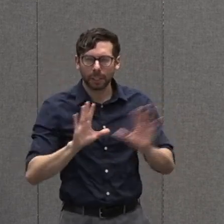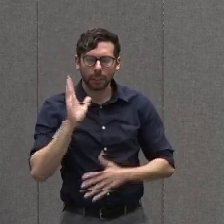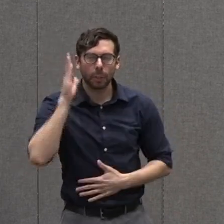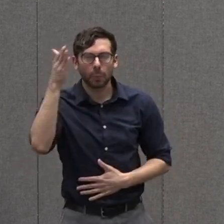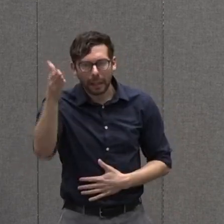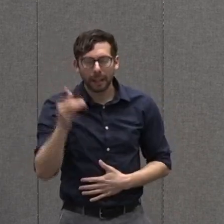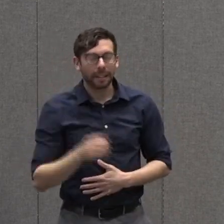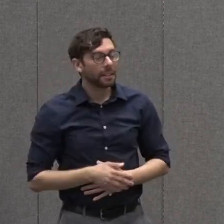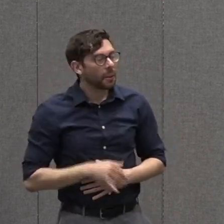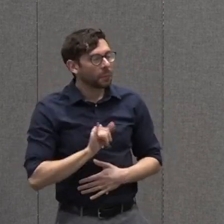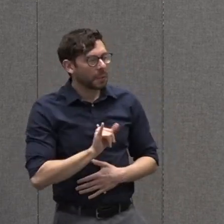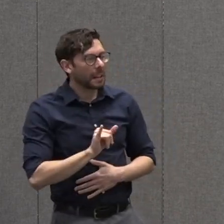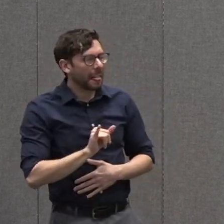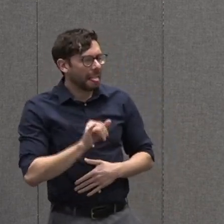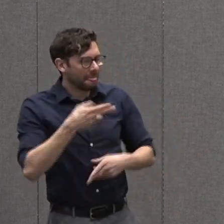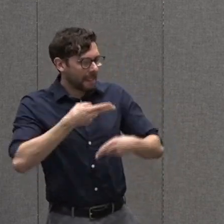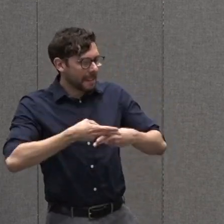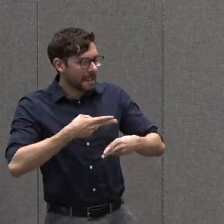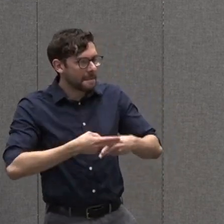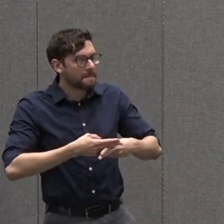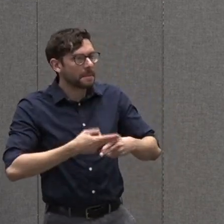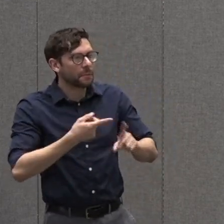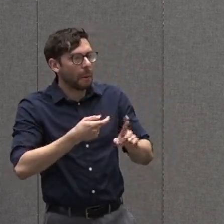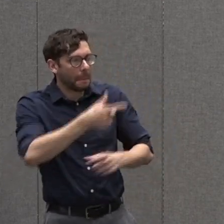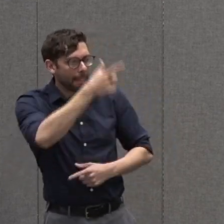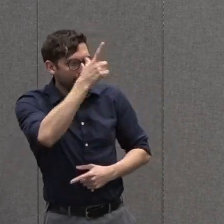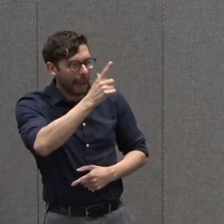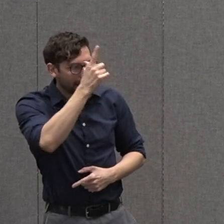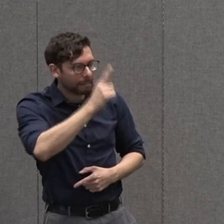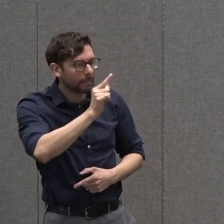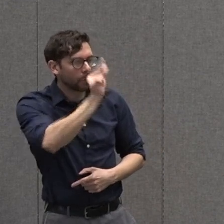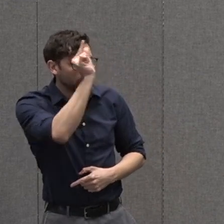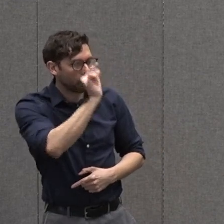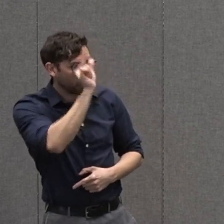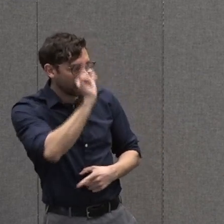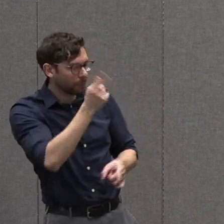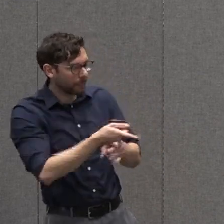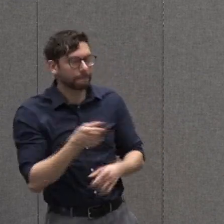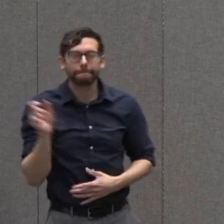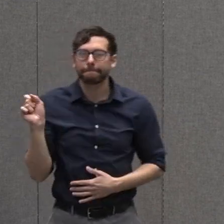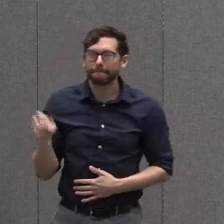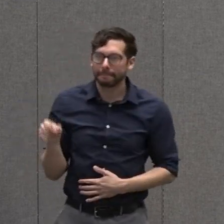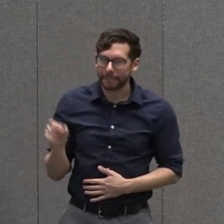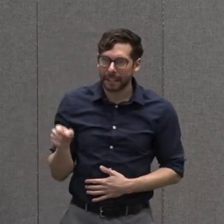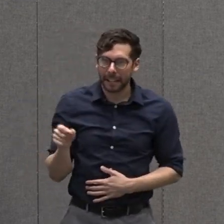Okay, now this little-- - I'm just gonna sit here. Okay, I'm gonna set a water bottle here